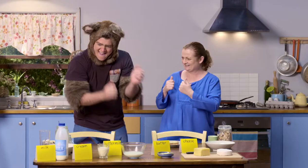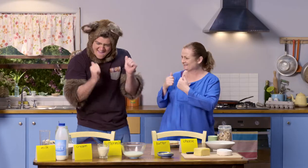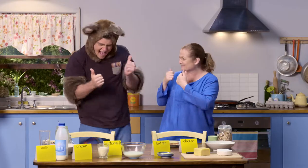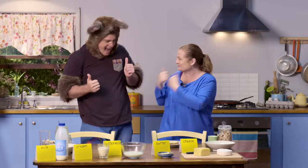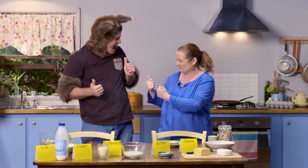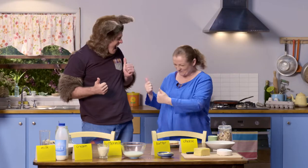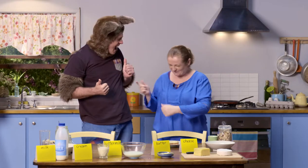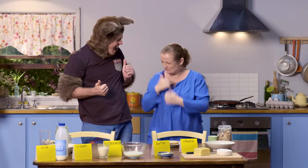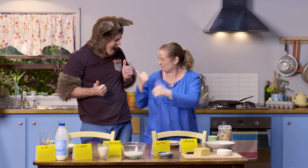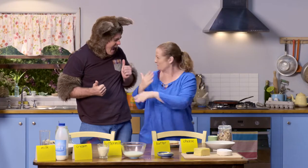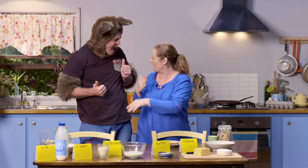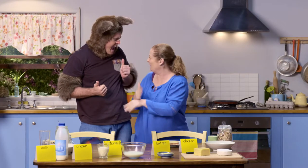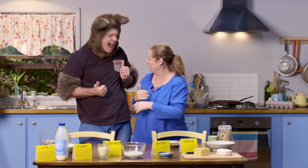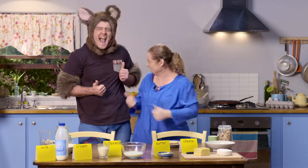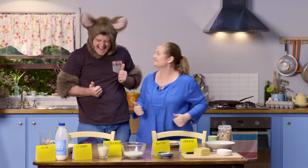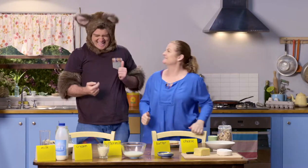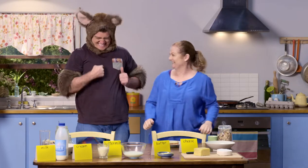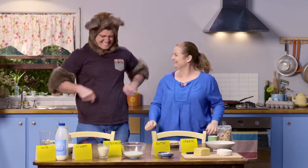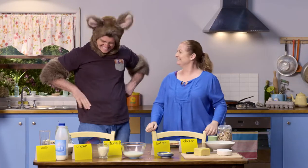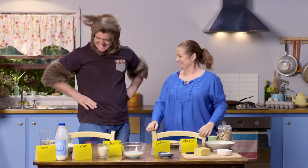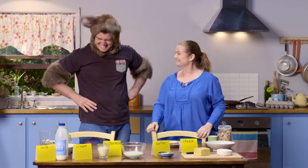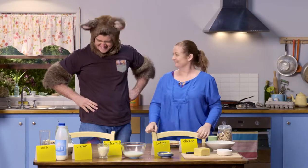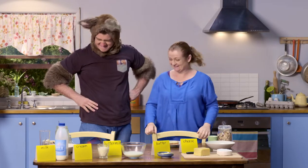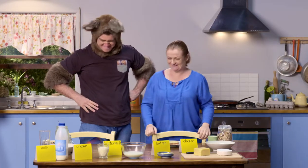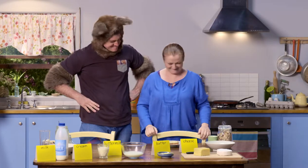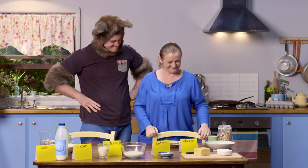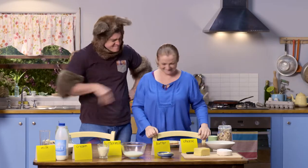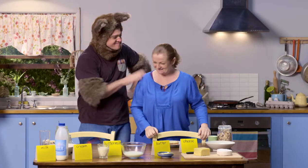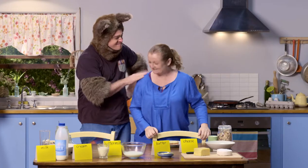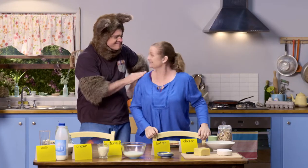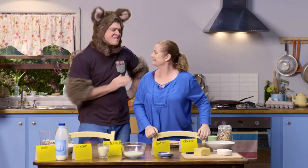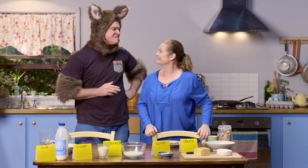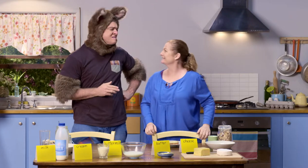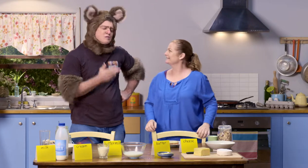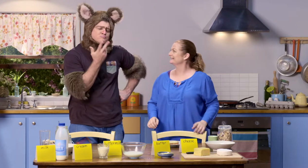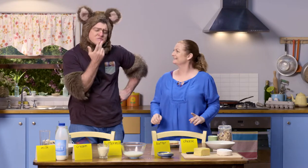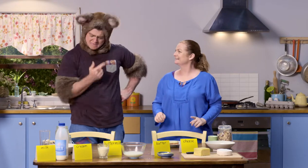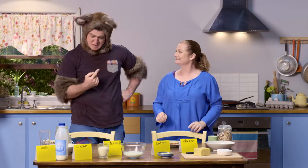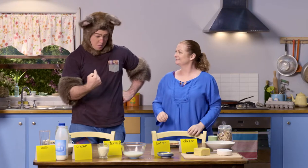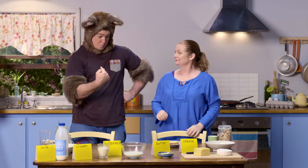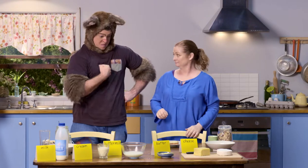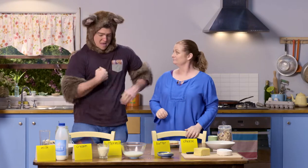That's great. Good job, Possum. Yeah. Sally, just imagine,